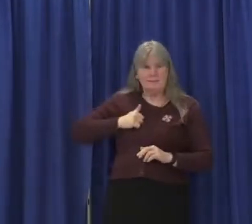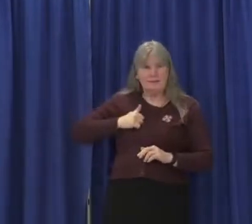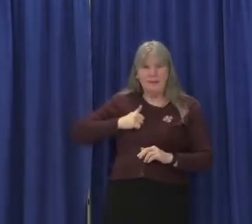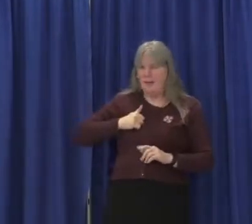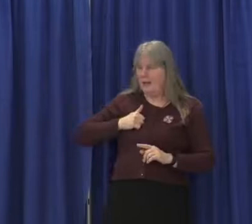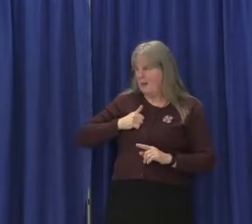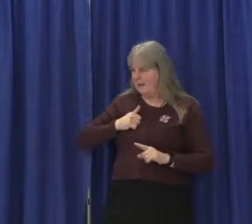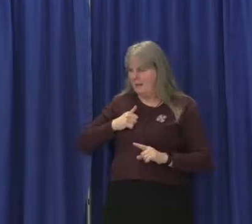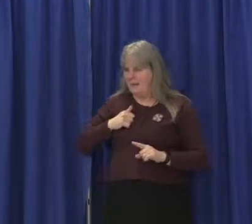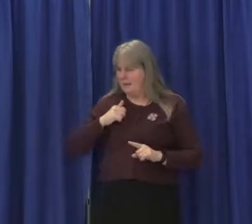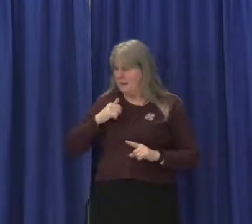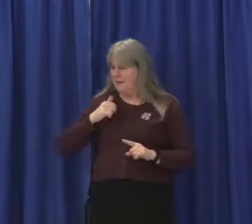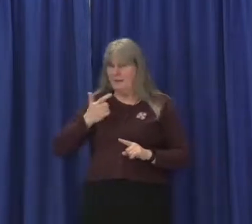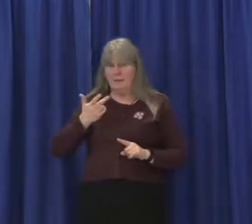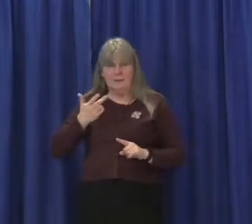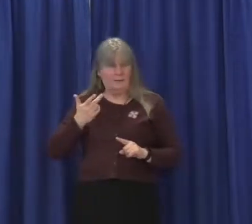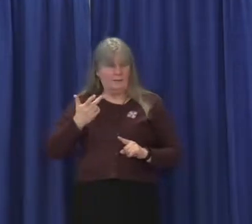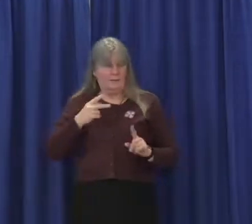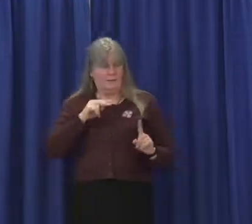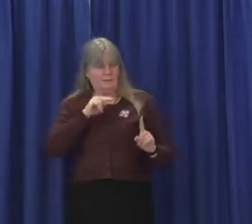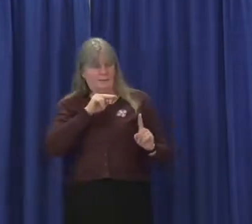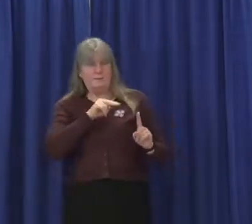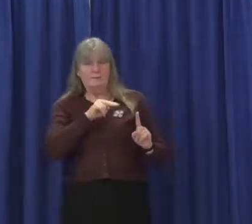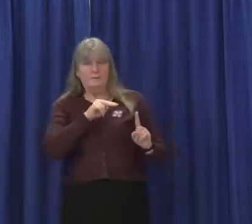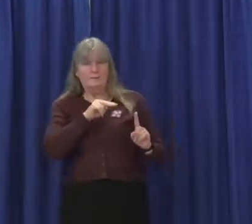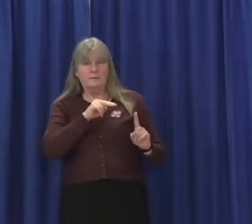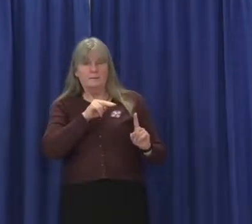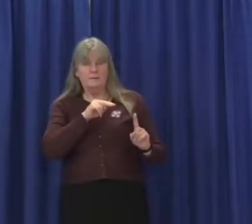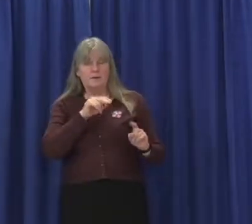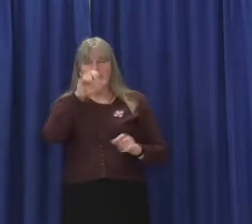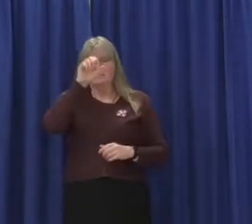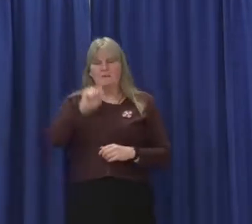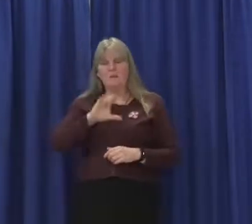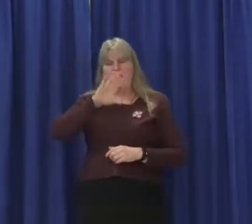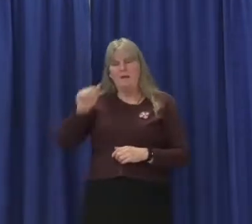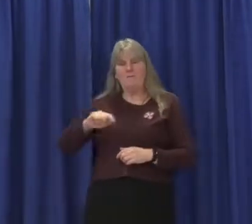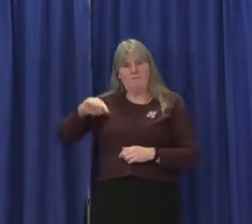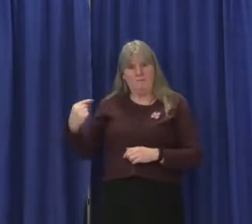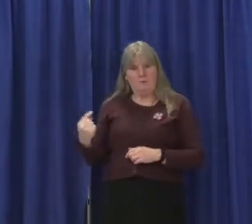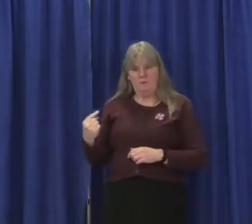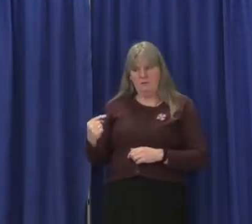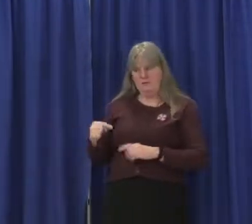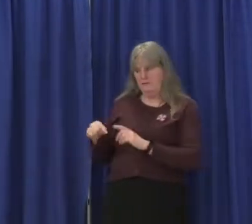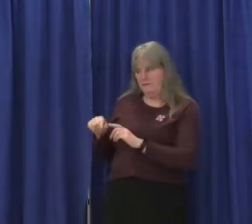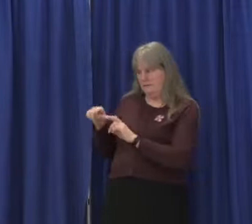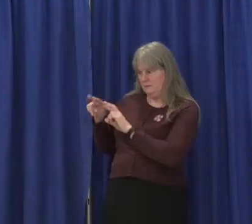to see across Canada, and what we saw first in South Africa and in some places in Europe,